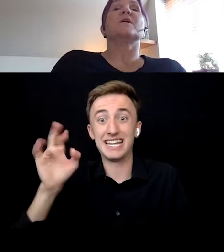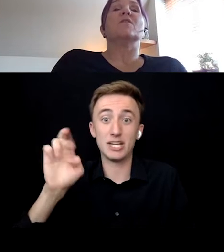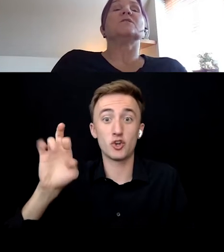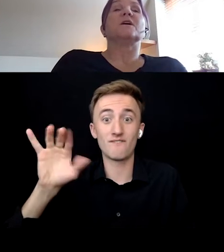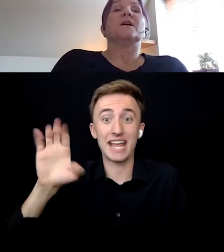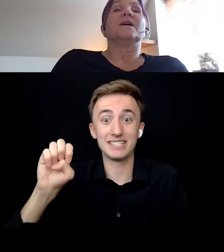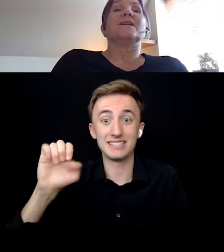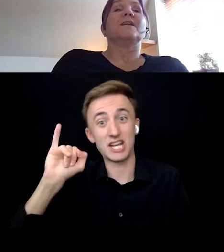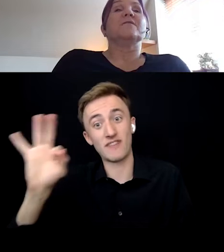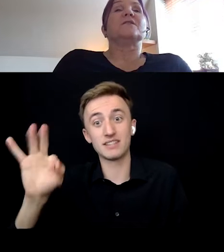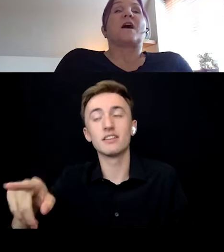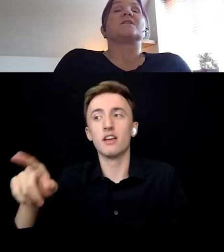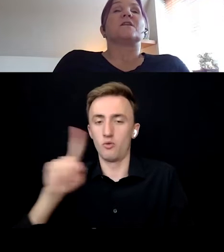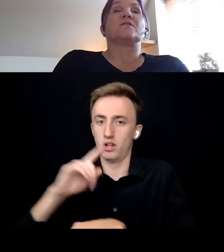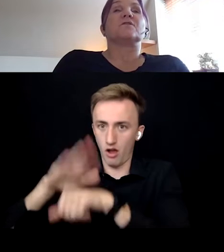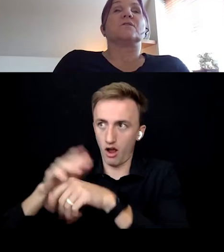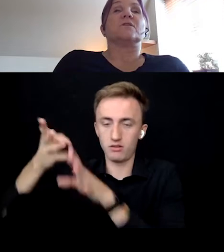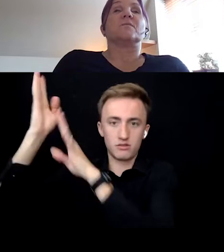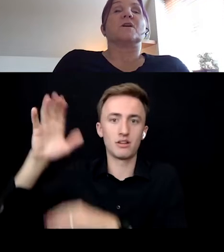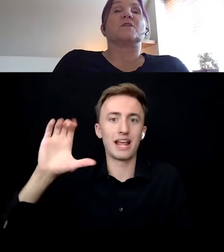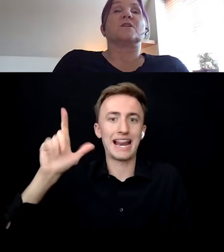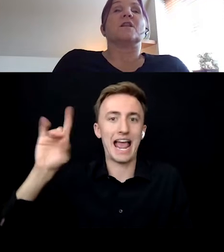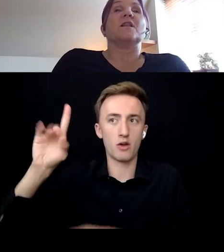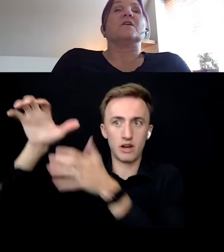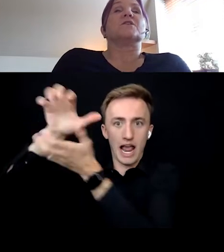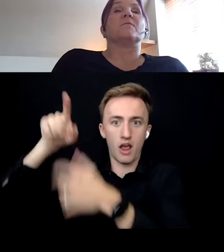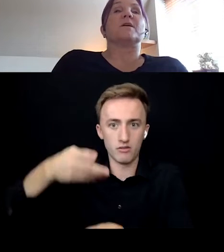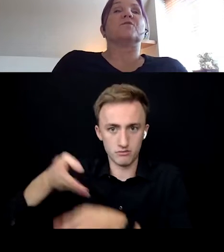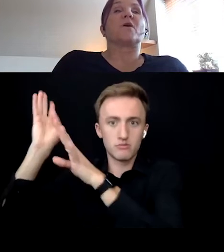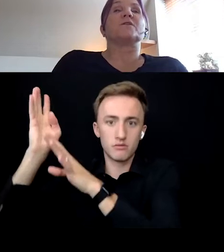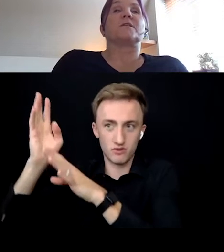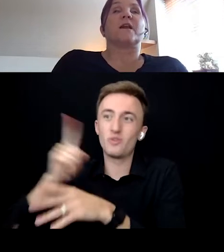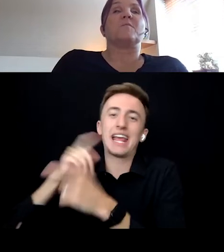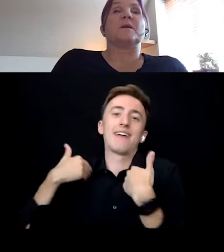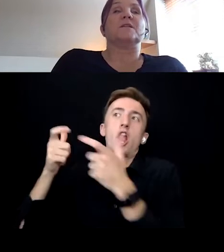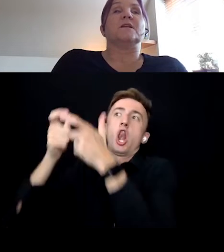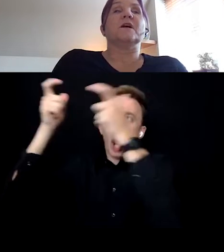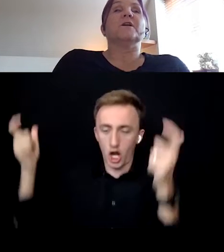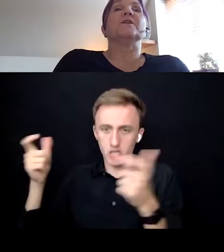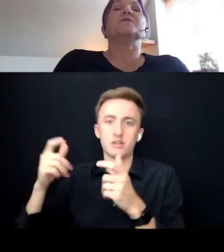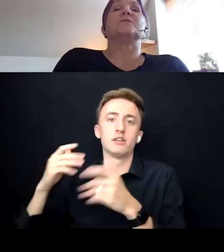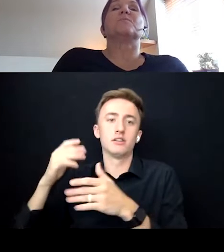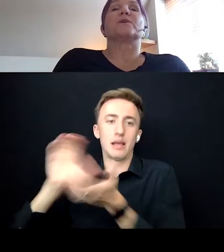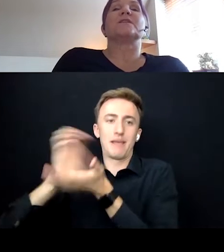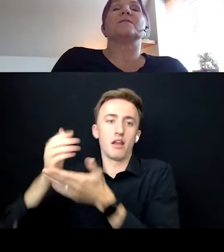because it gives access too much larger amounts of processing capability. You can do some pretty